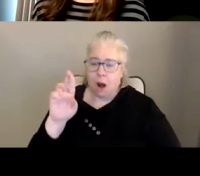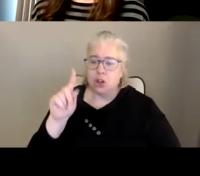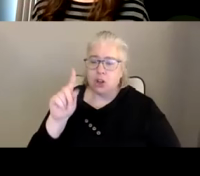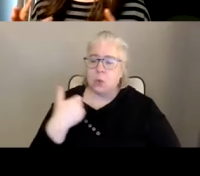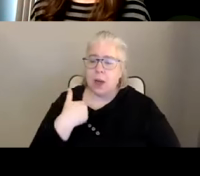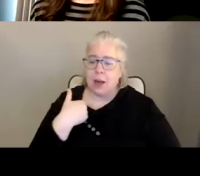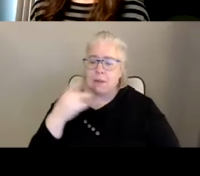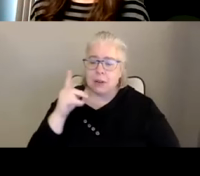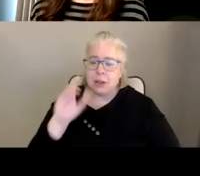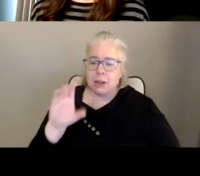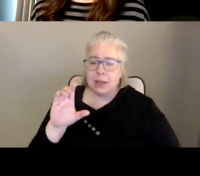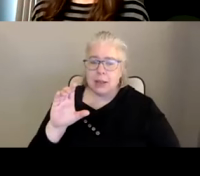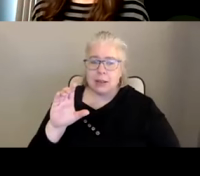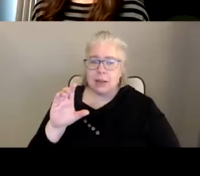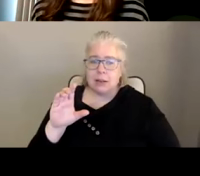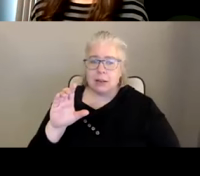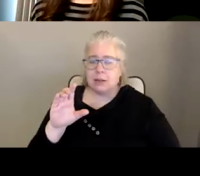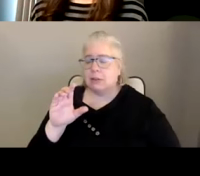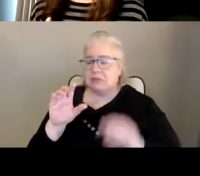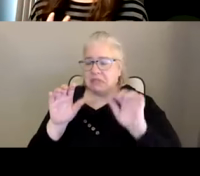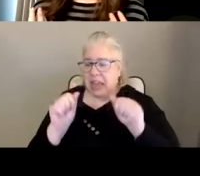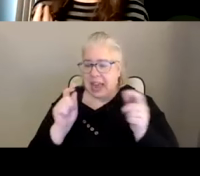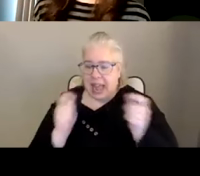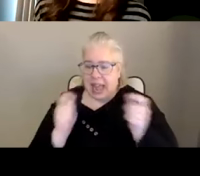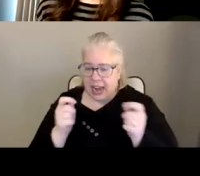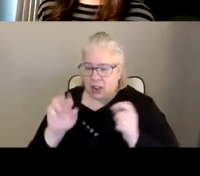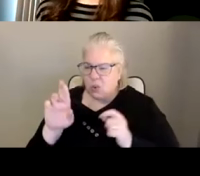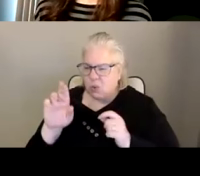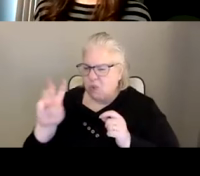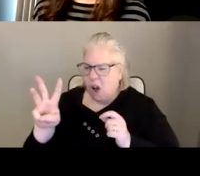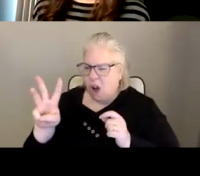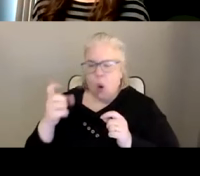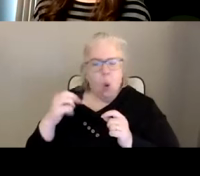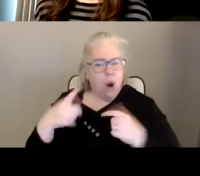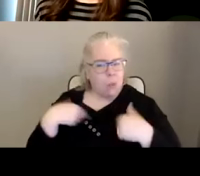that are raw and editable for us to work with? Or will we need to recreate something?